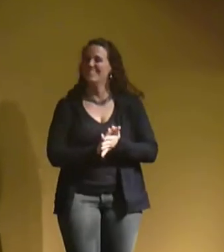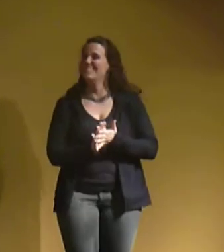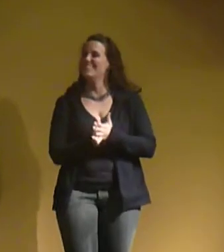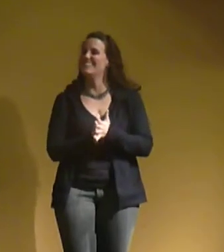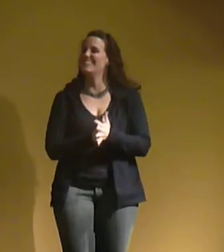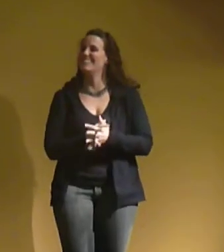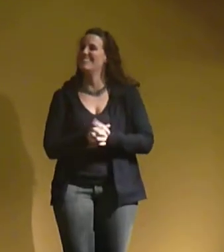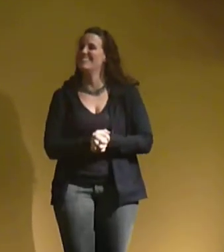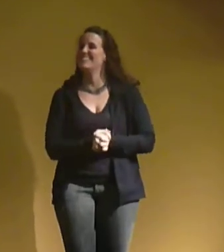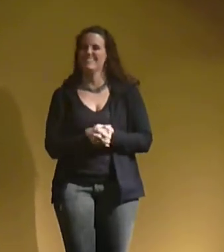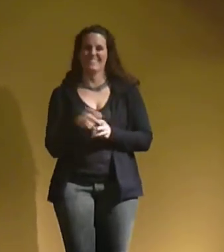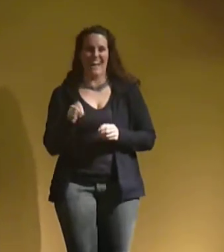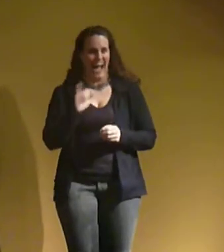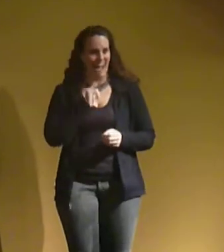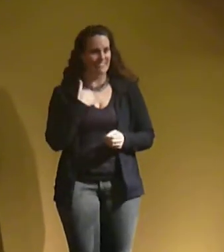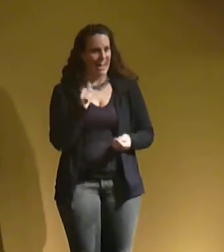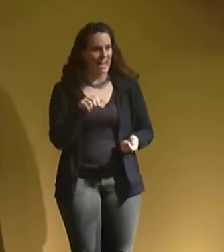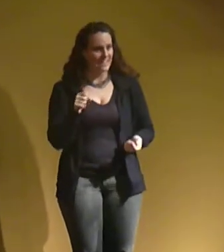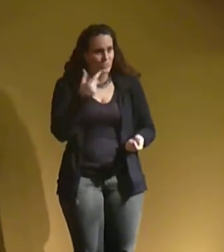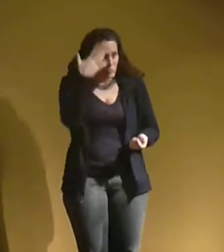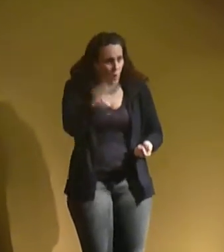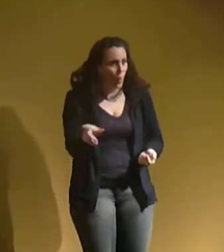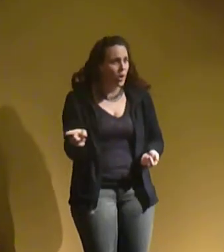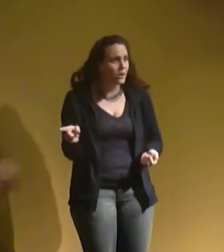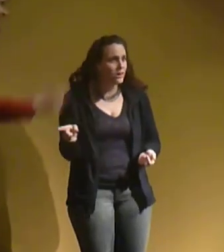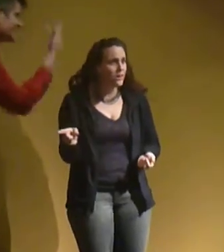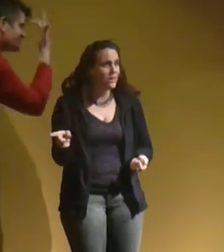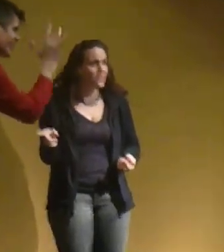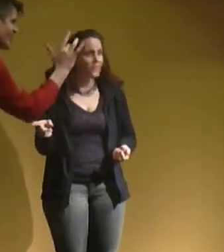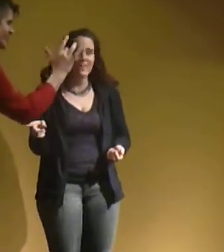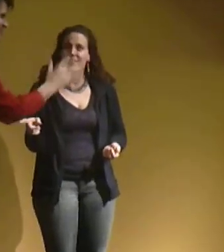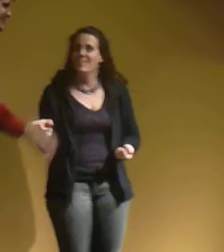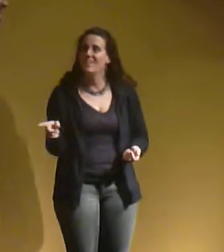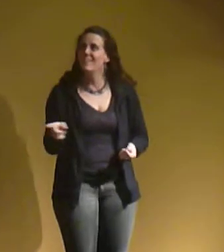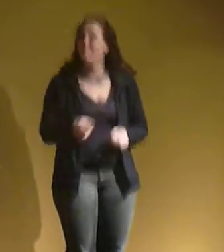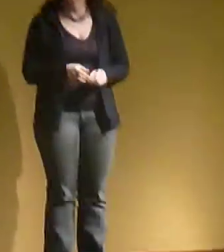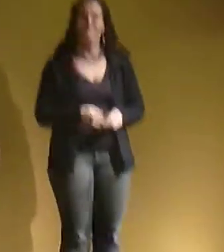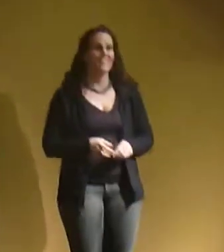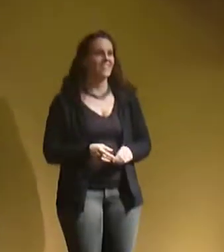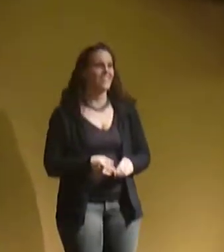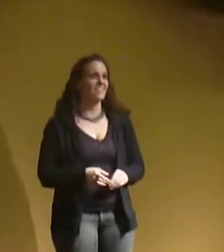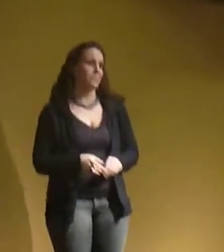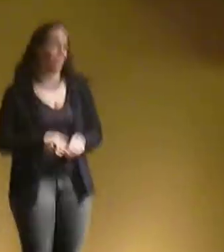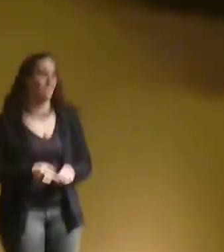She's the smart-ass I have an ass. didn't you know that? Are you being Smart?